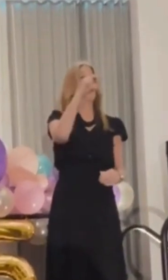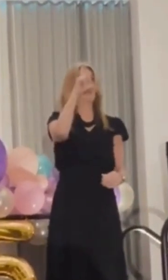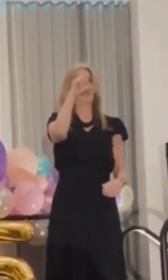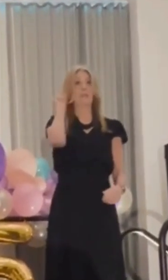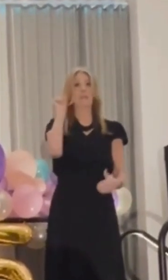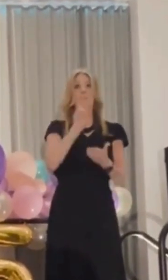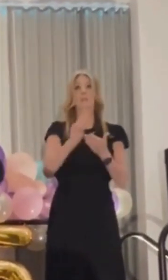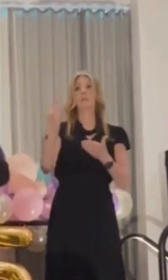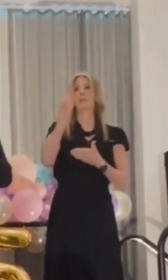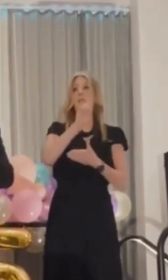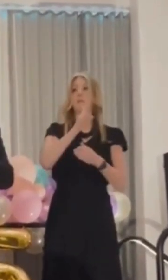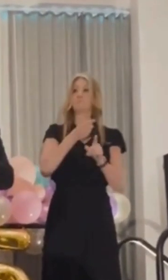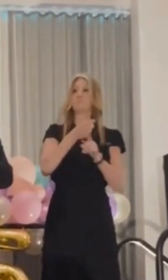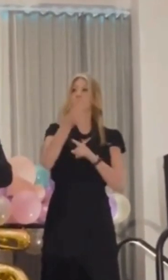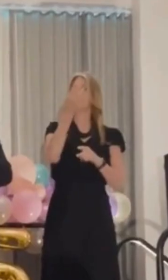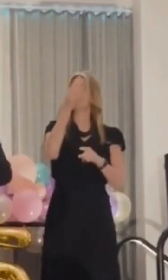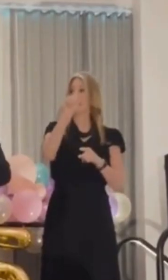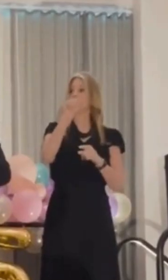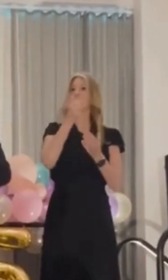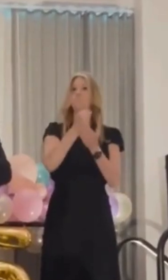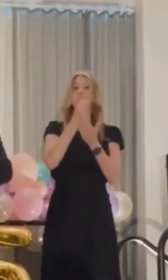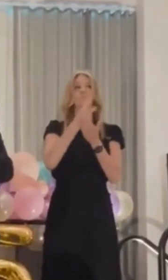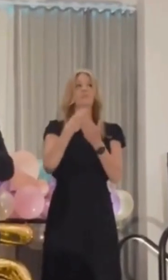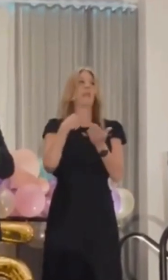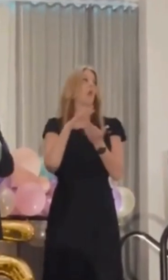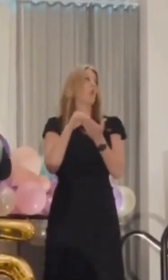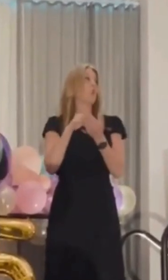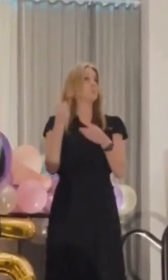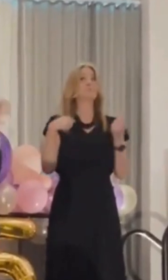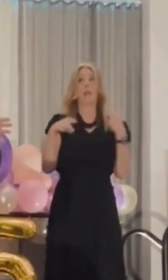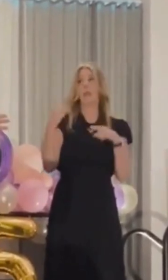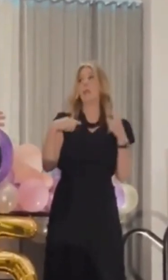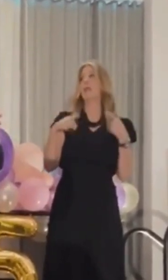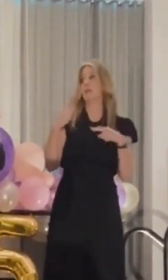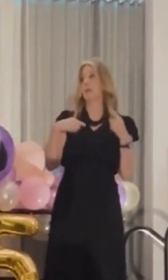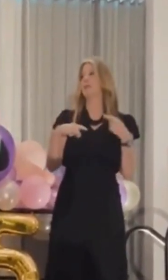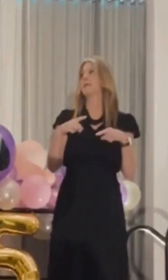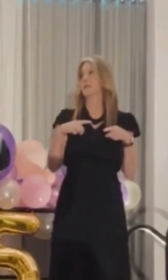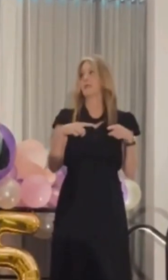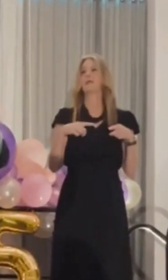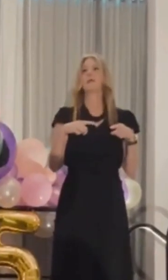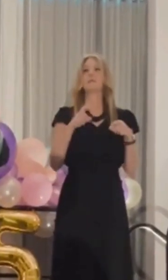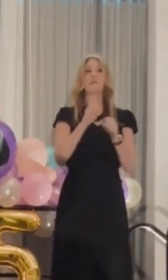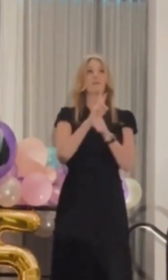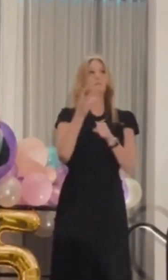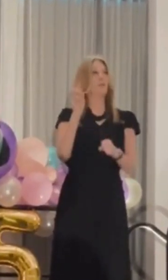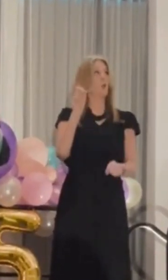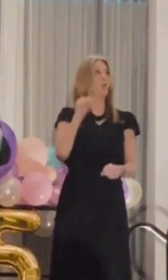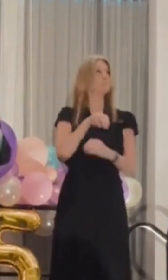to get my master’s in social work and I learned to sign and then I could use VRS, right?